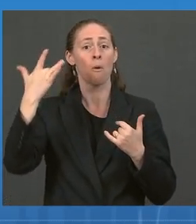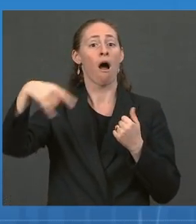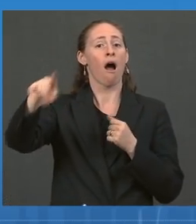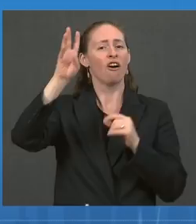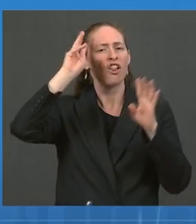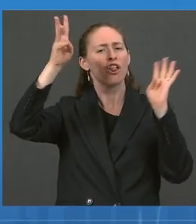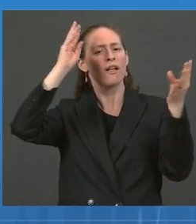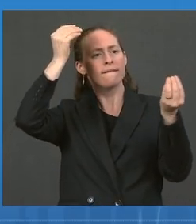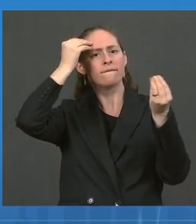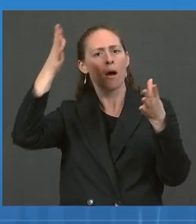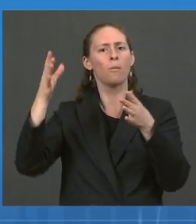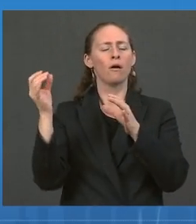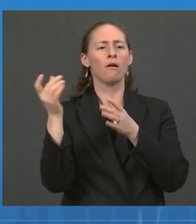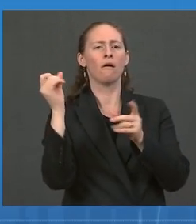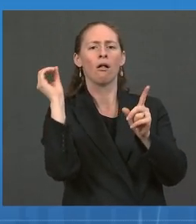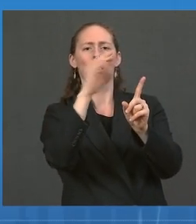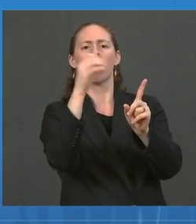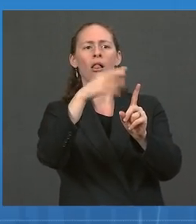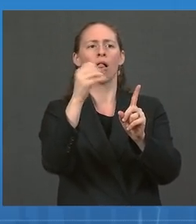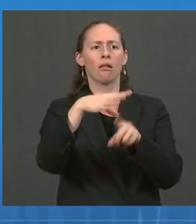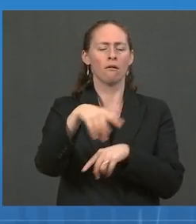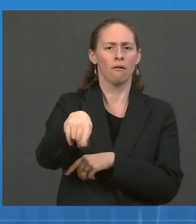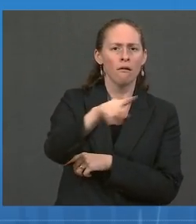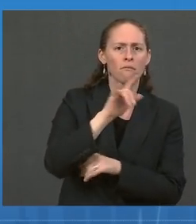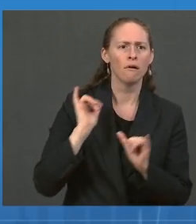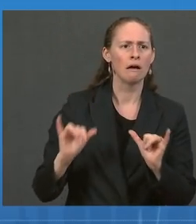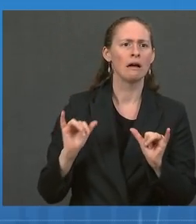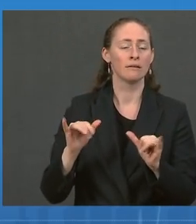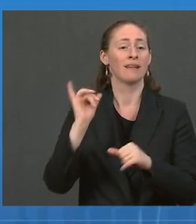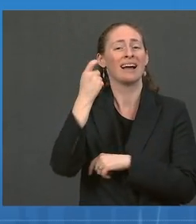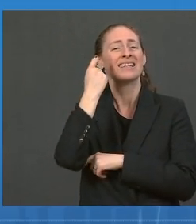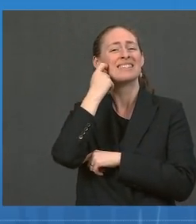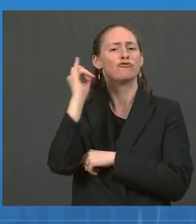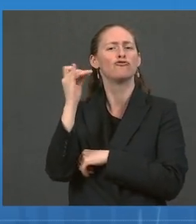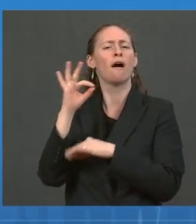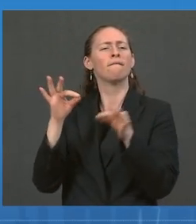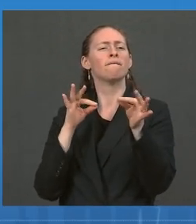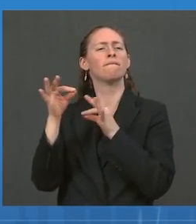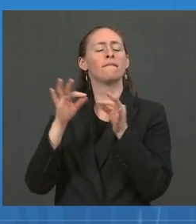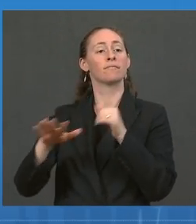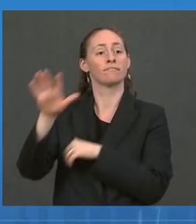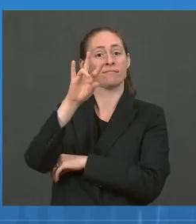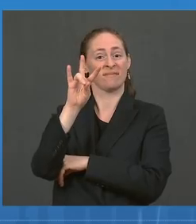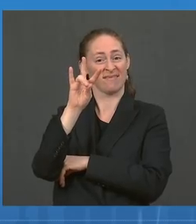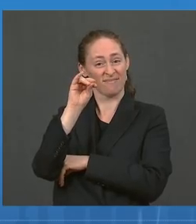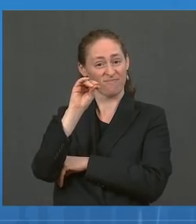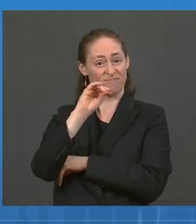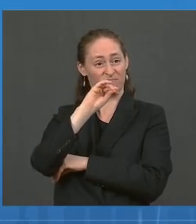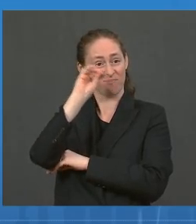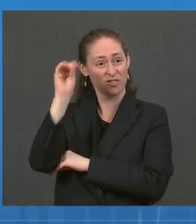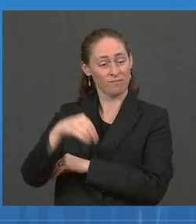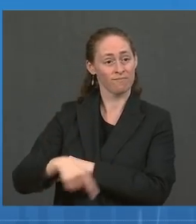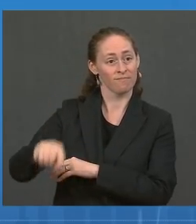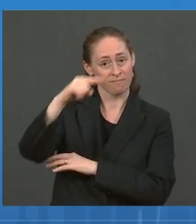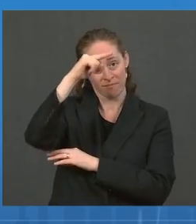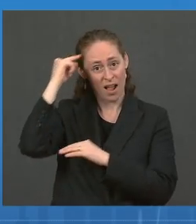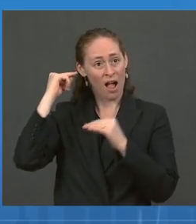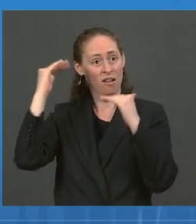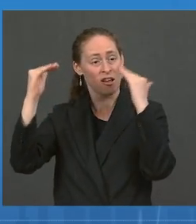Those numbers that you noted, Jeff -- 70 percent of Black adults, 71 percent of white adults, and 73 percent of Hispanic adults